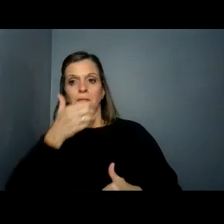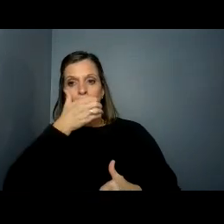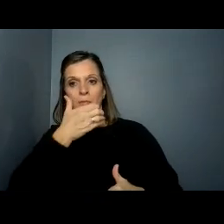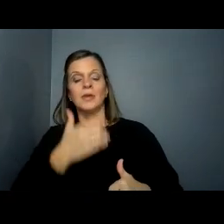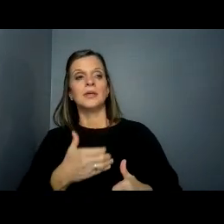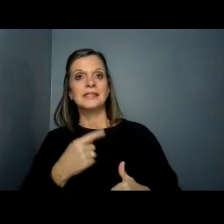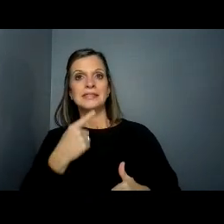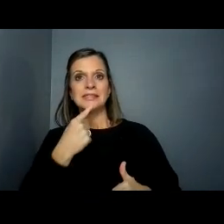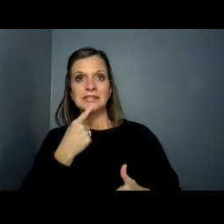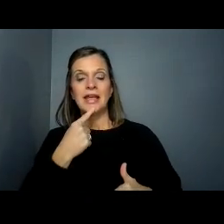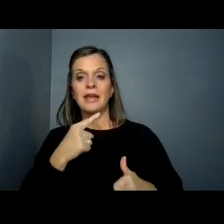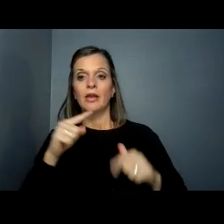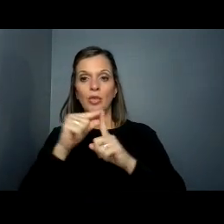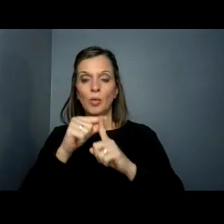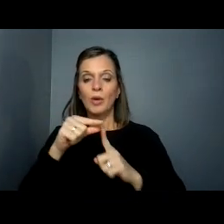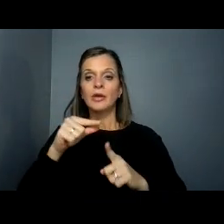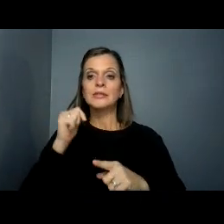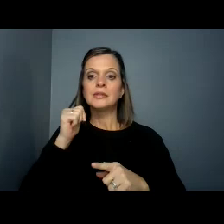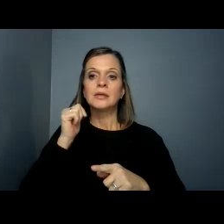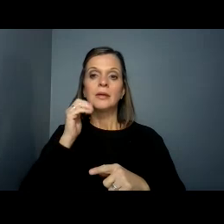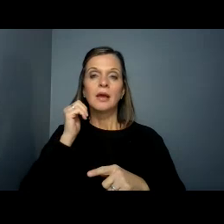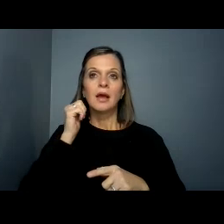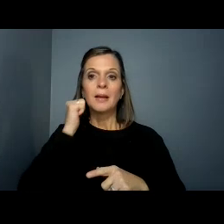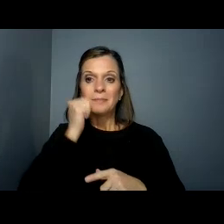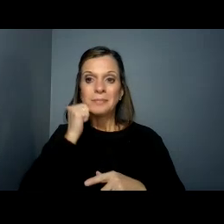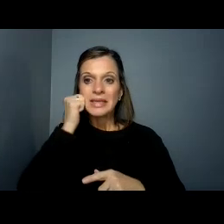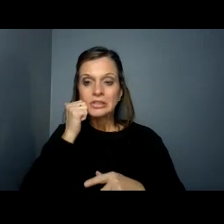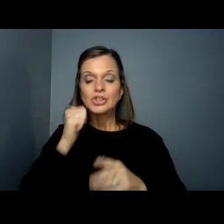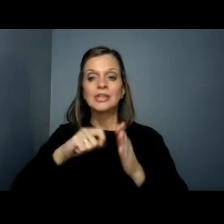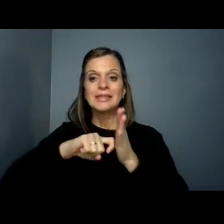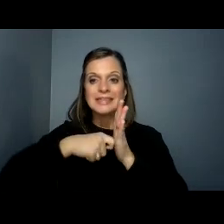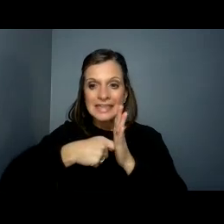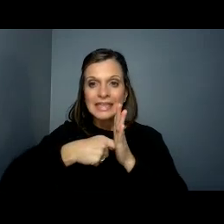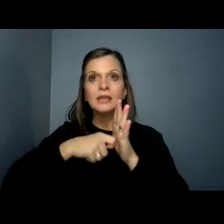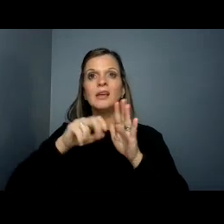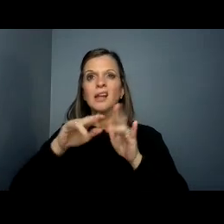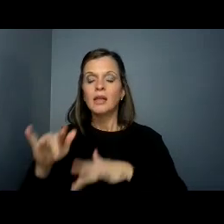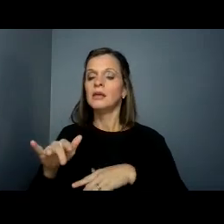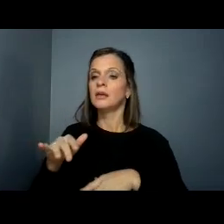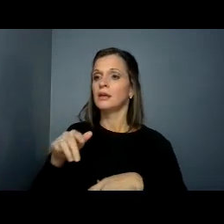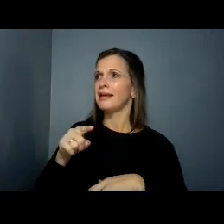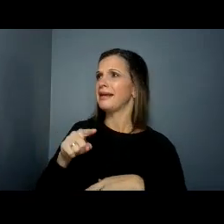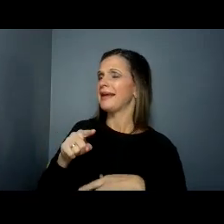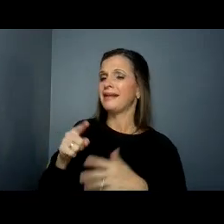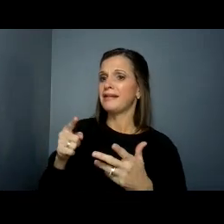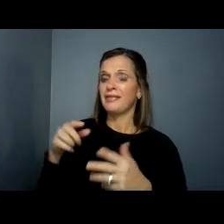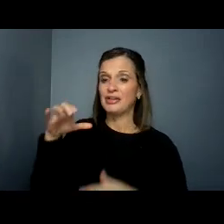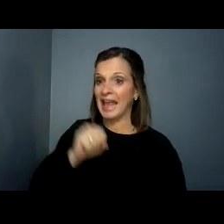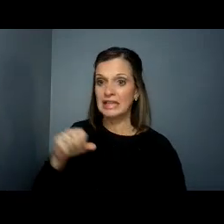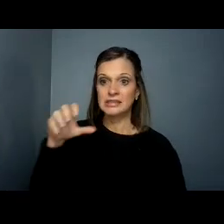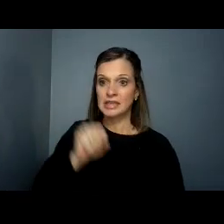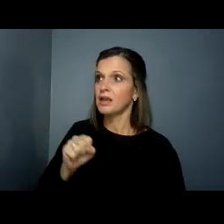Well, they're all over the place. Beat feet. You know he they don't. They don't know. They just can't discern that word.